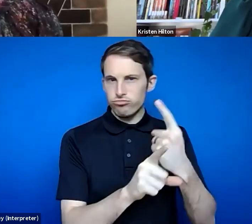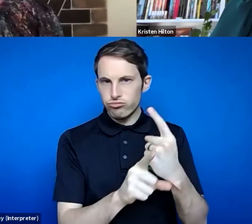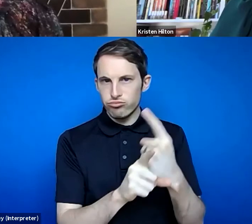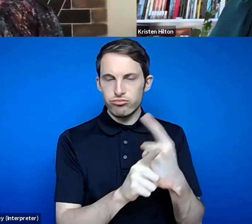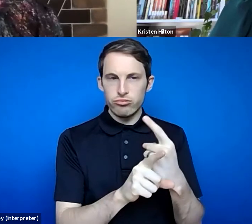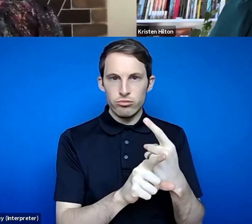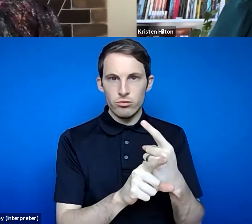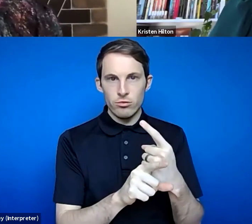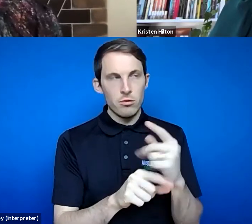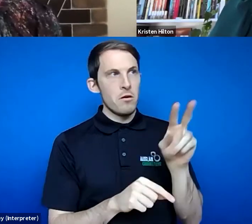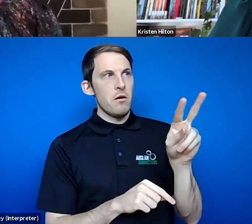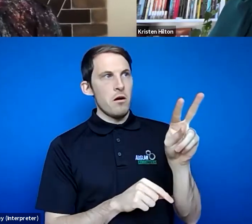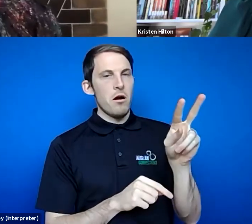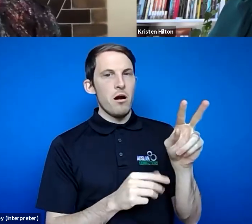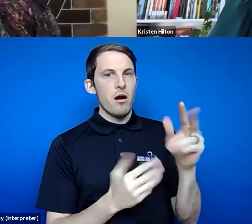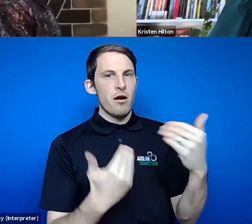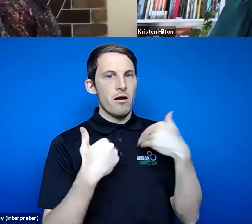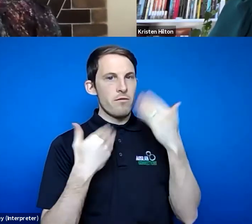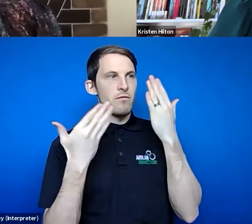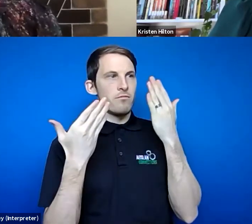can unlock a lot of doors for us.